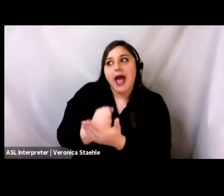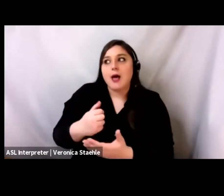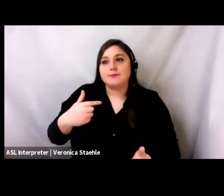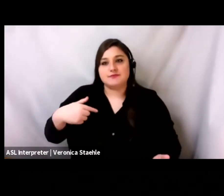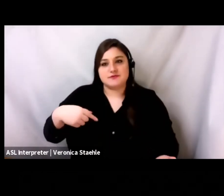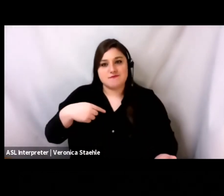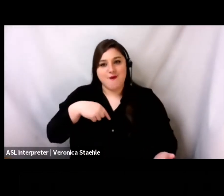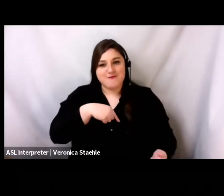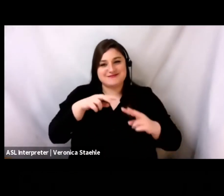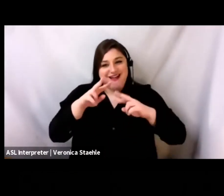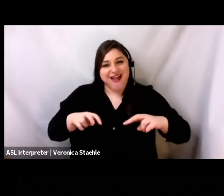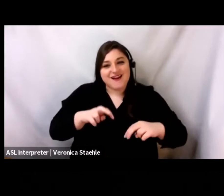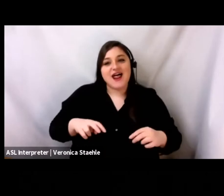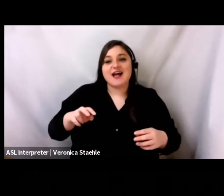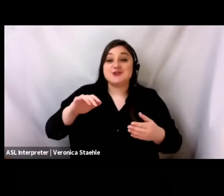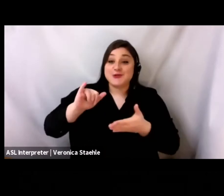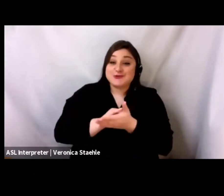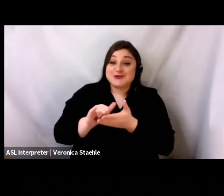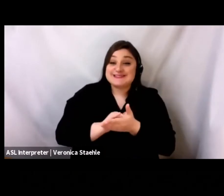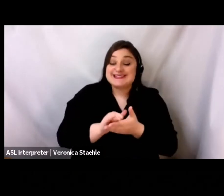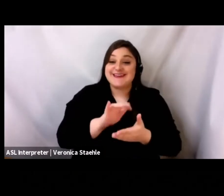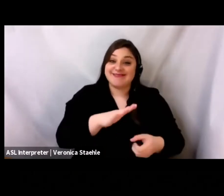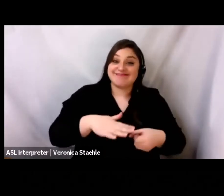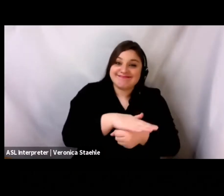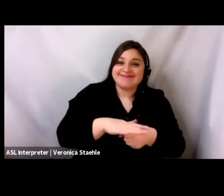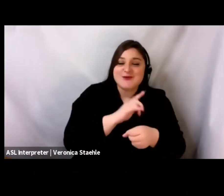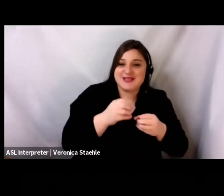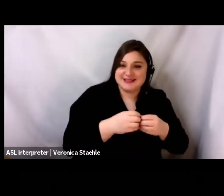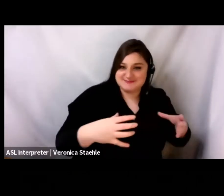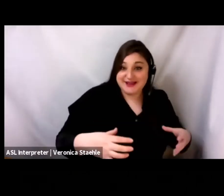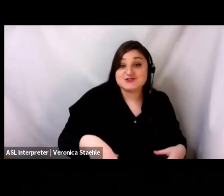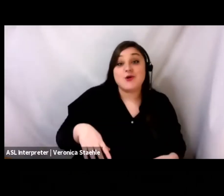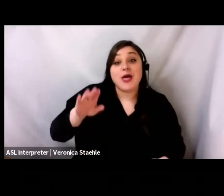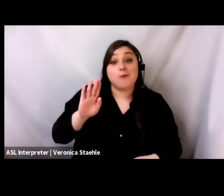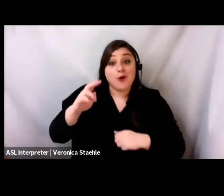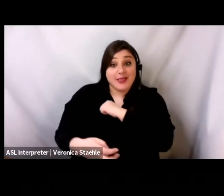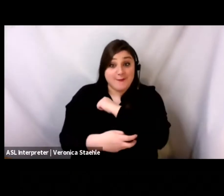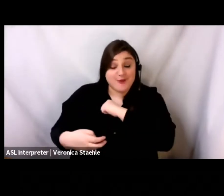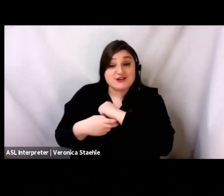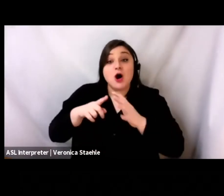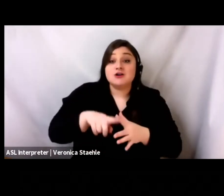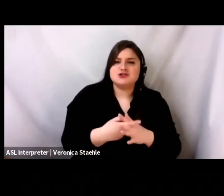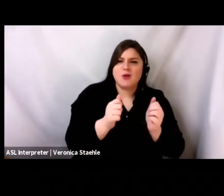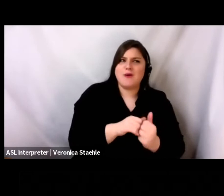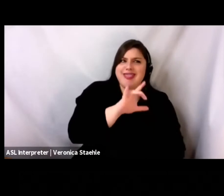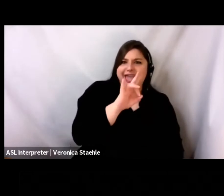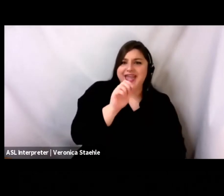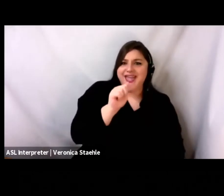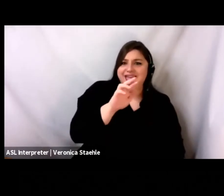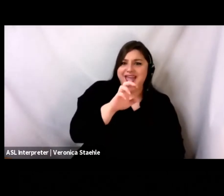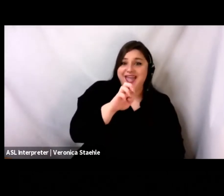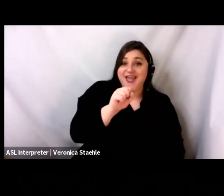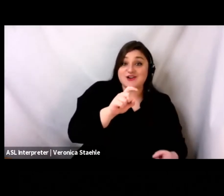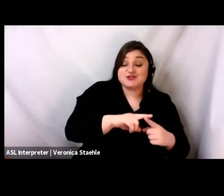So Brooklyn Bridge transformed from 8 acres to 86 acres and grew from 4 dance studios to 22